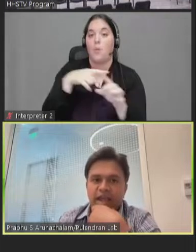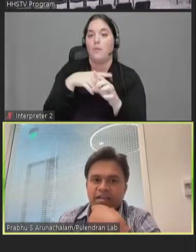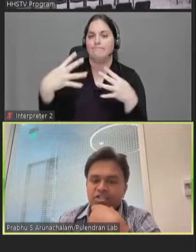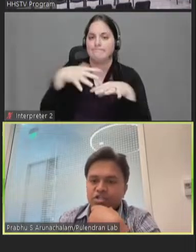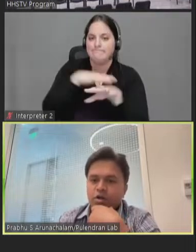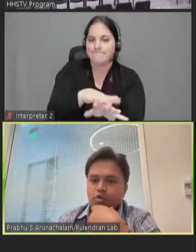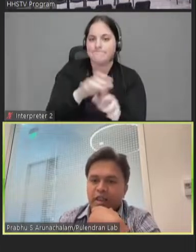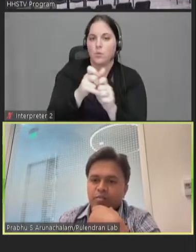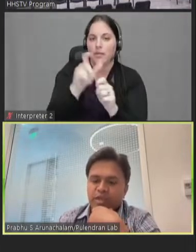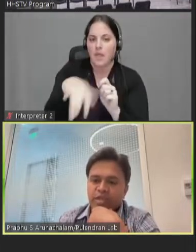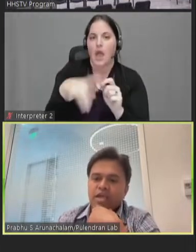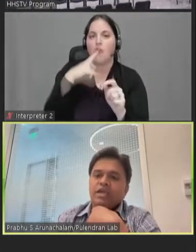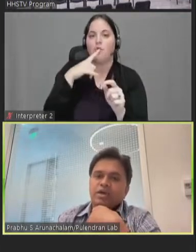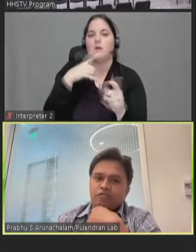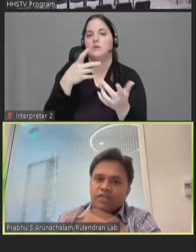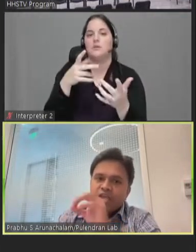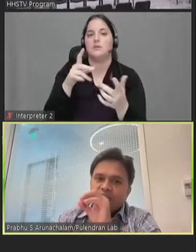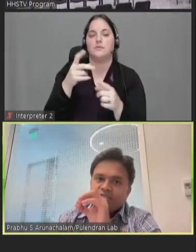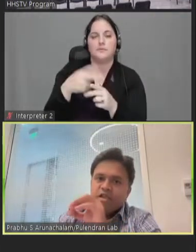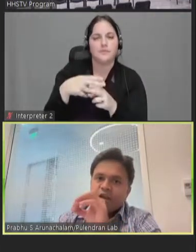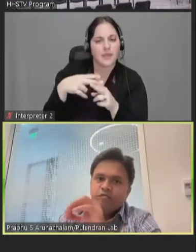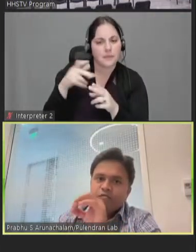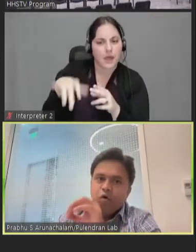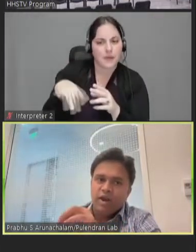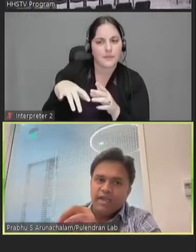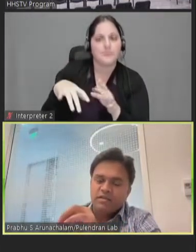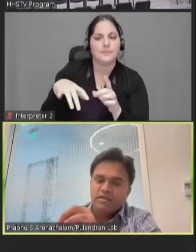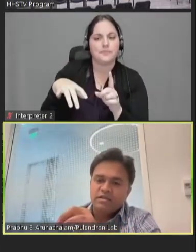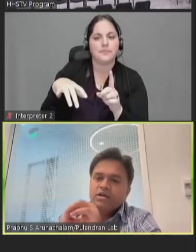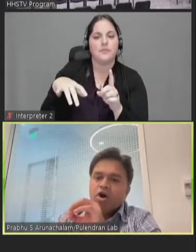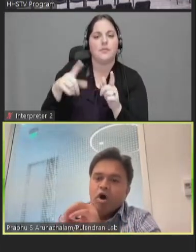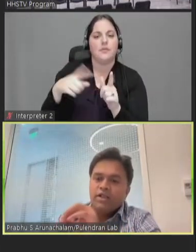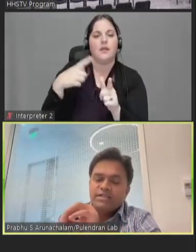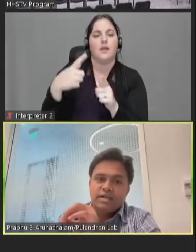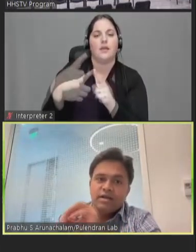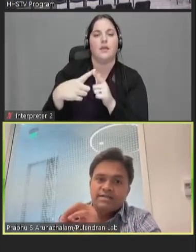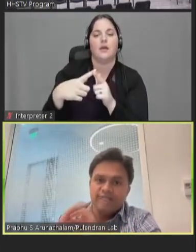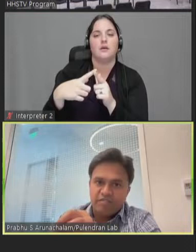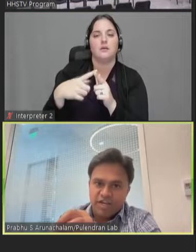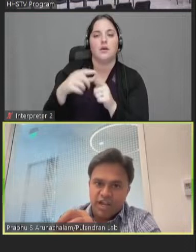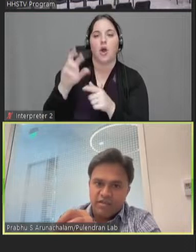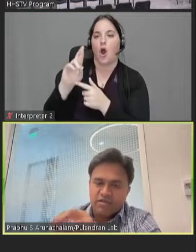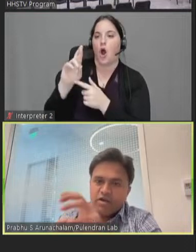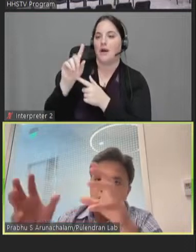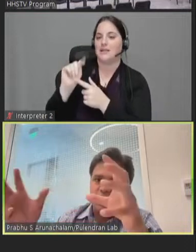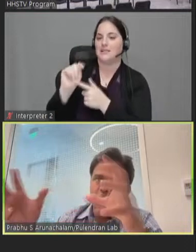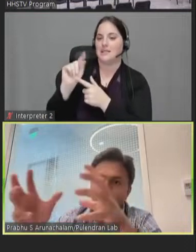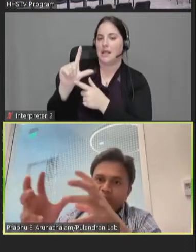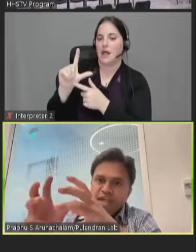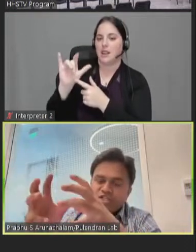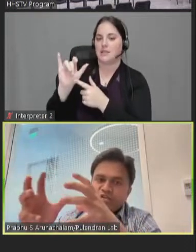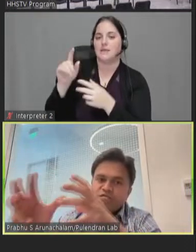antigen called [unintelligible] with a TLR-4 ligand, or a TLR-7 ligand, or a combination of